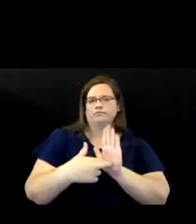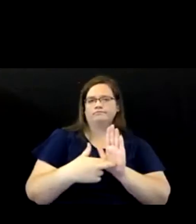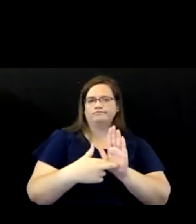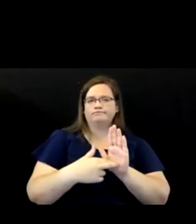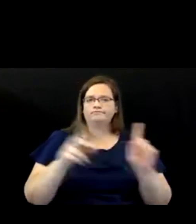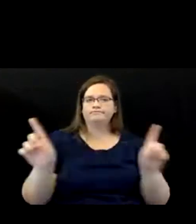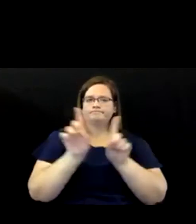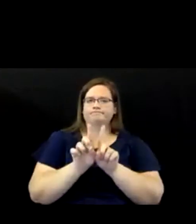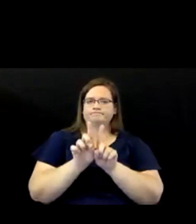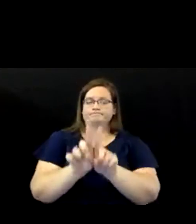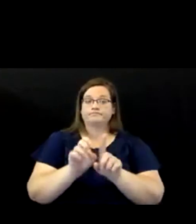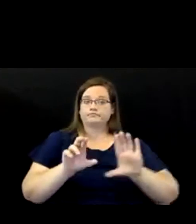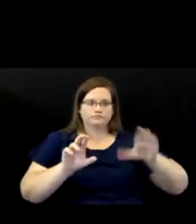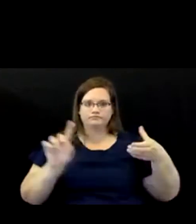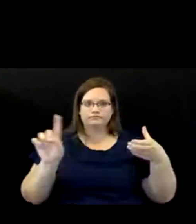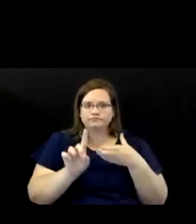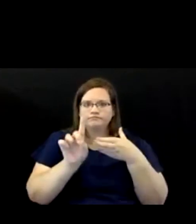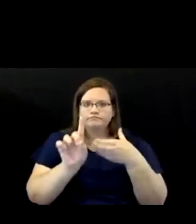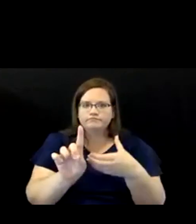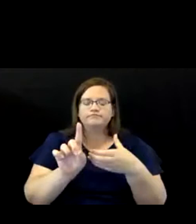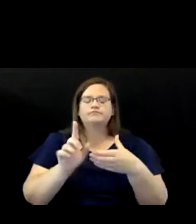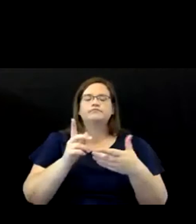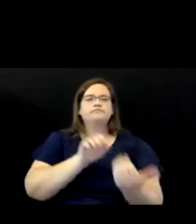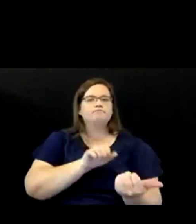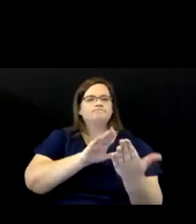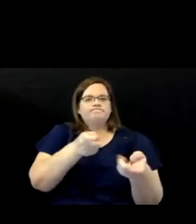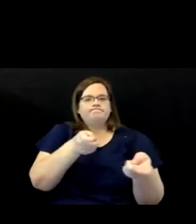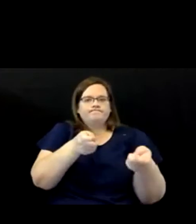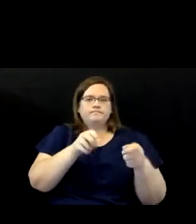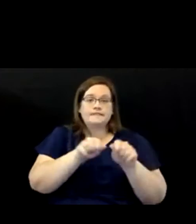multiple individuals approaching a system. And services that facilitate